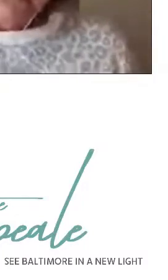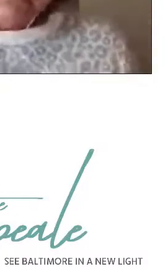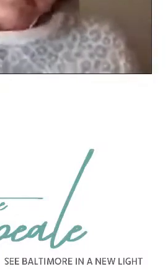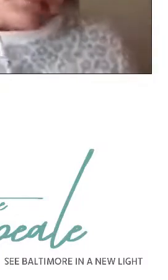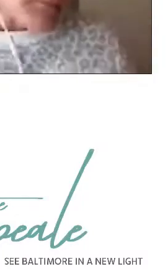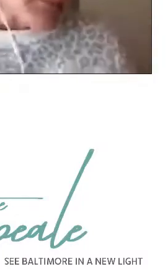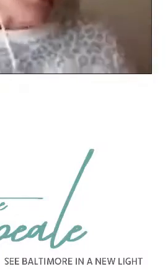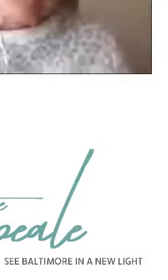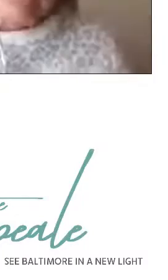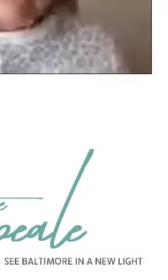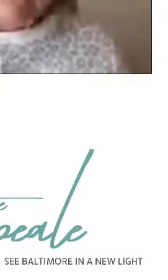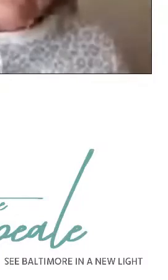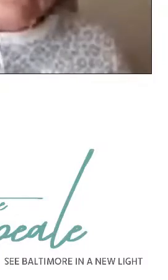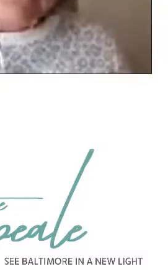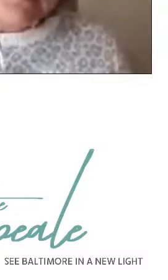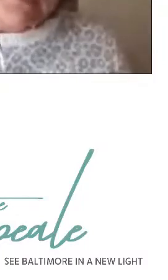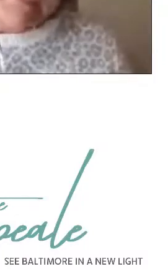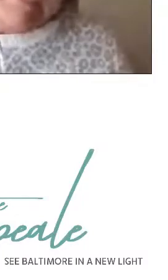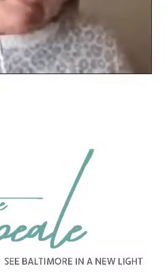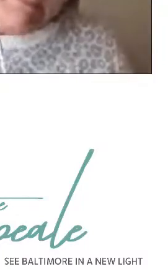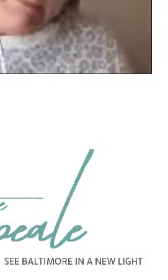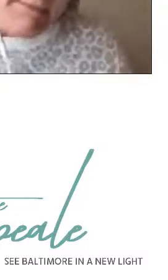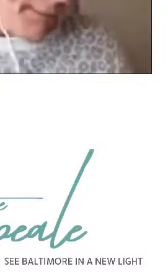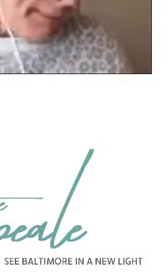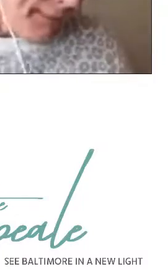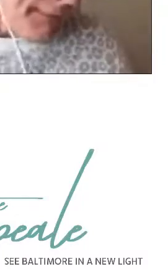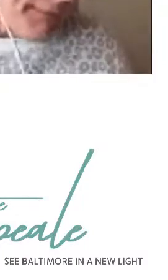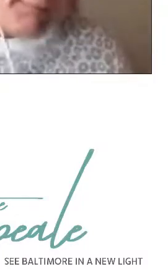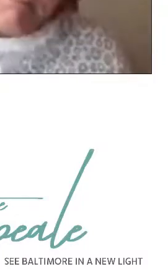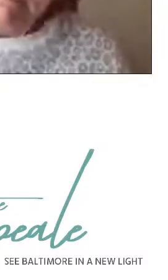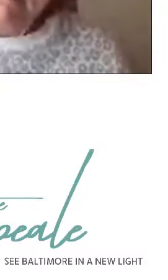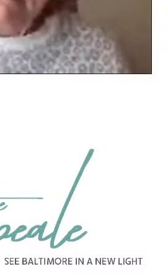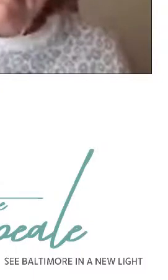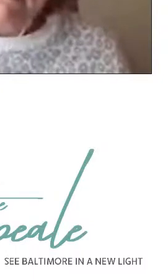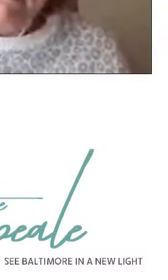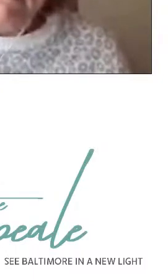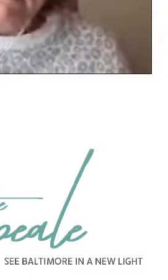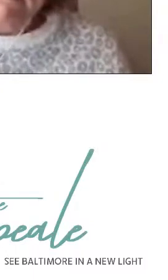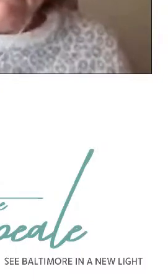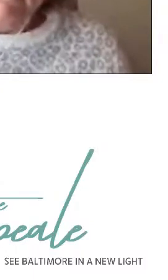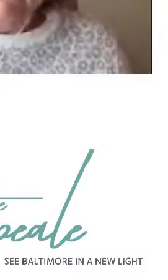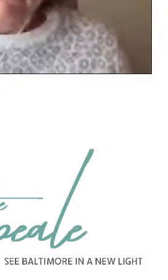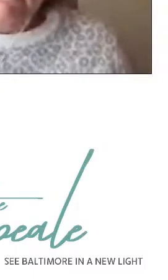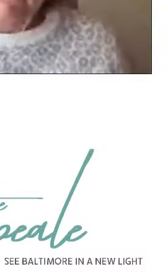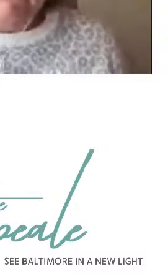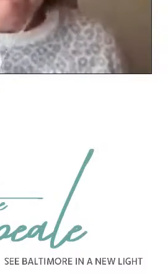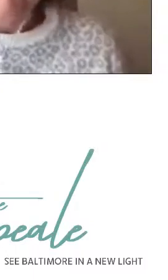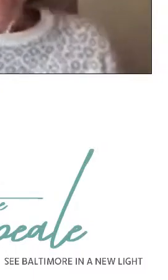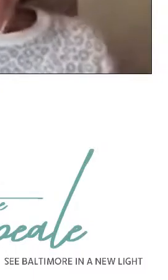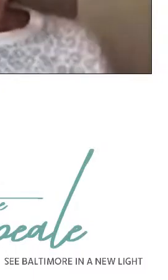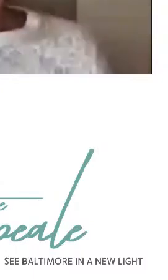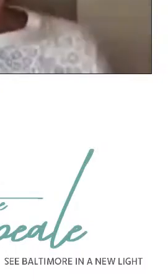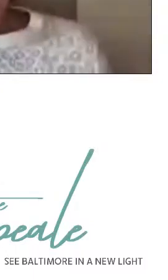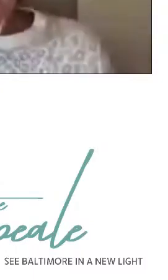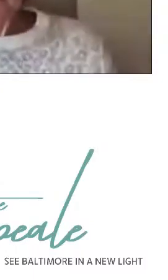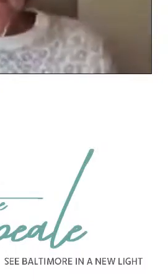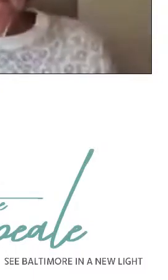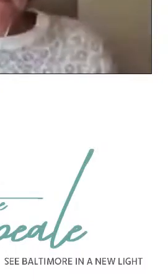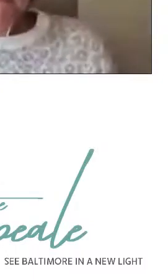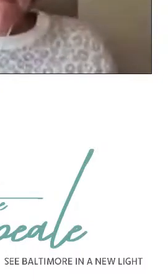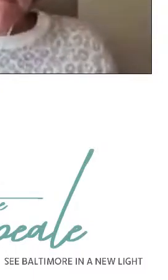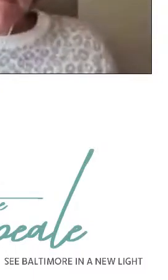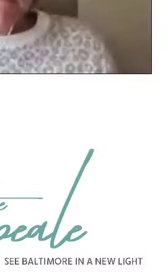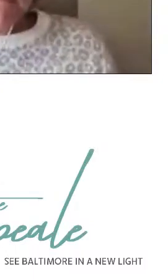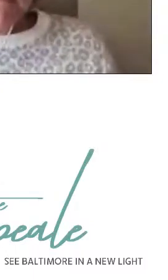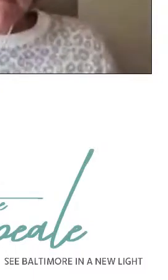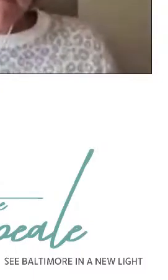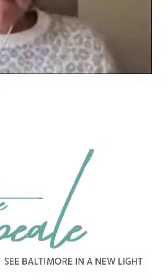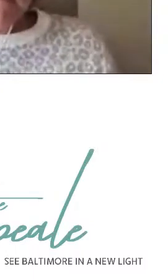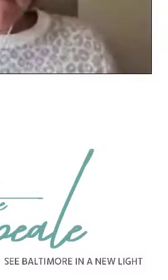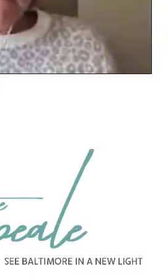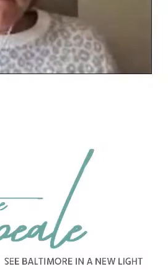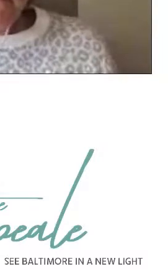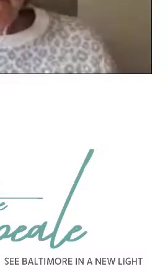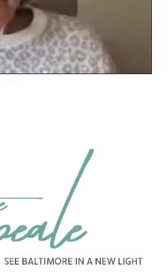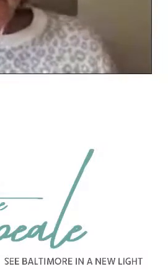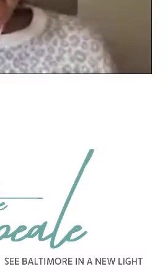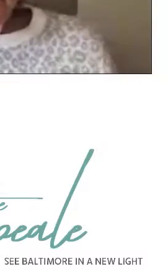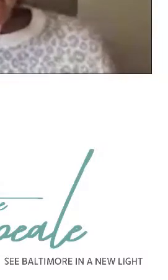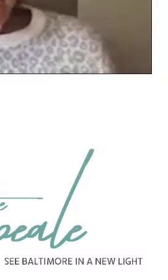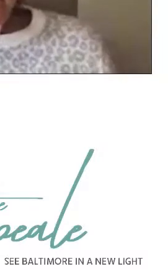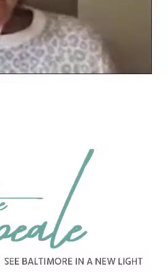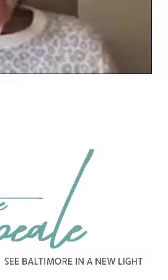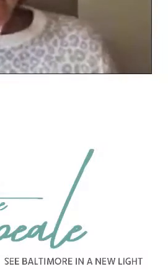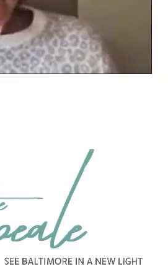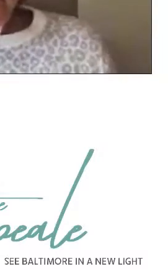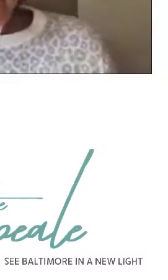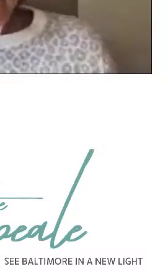Jeffrey: I don't feel that an artist presenting work takes up another artist's resources.